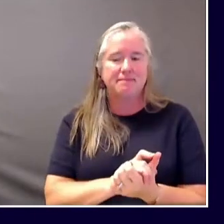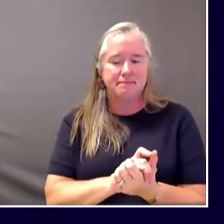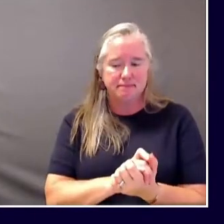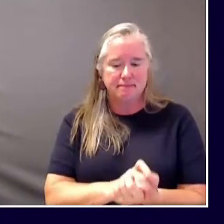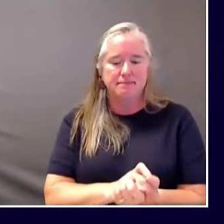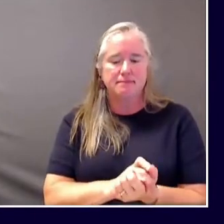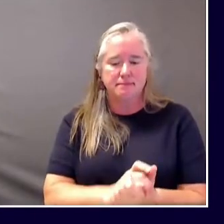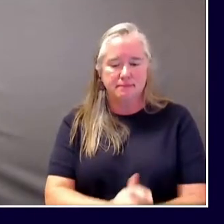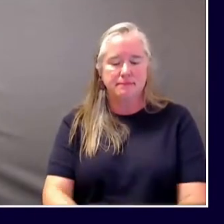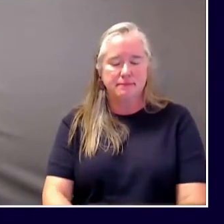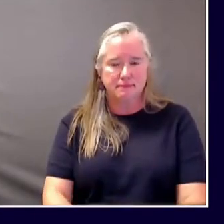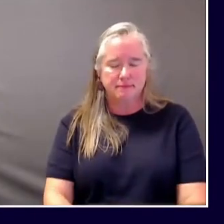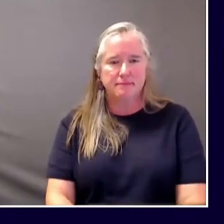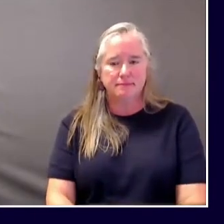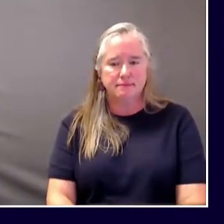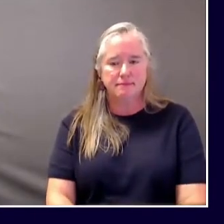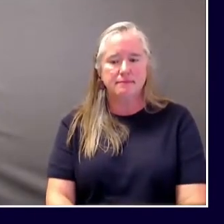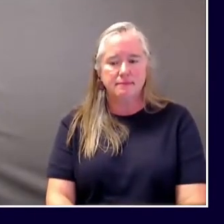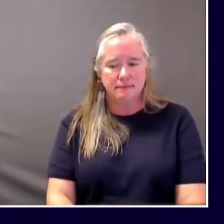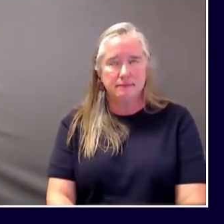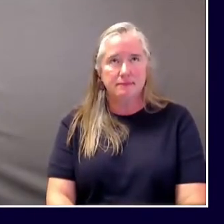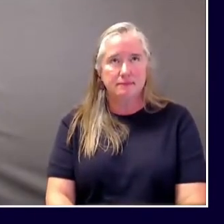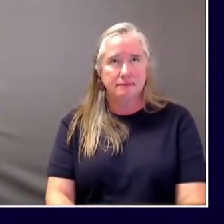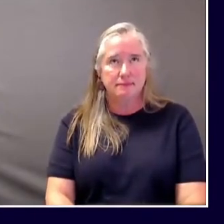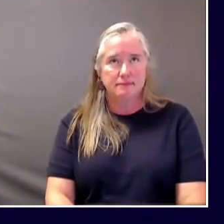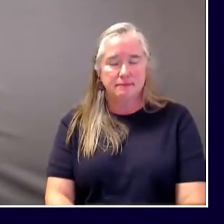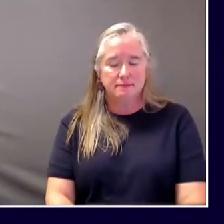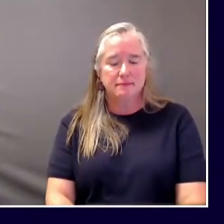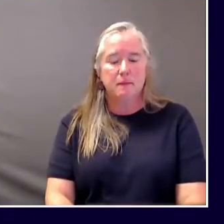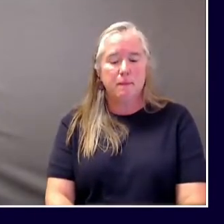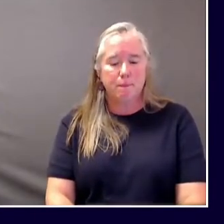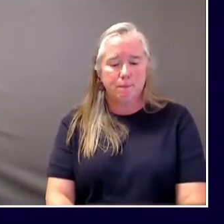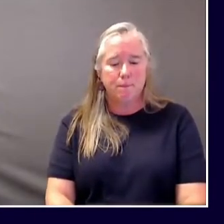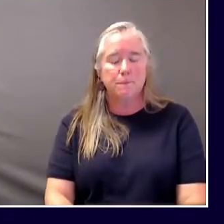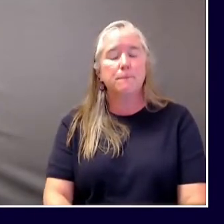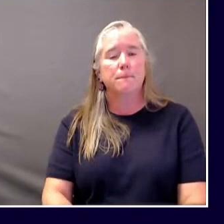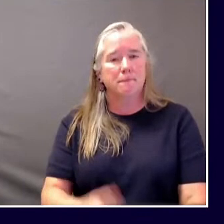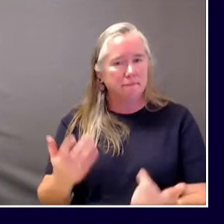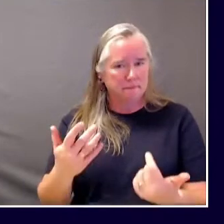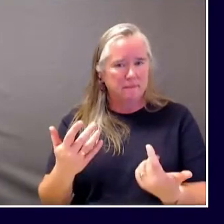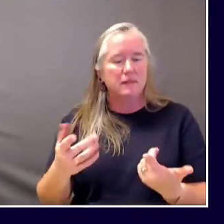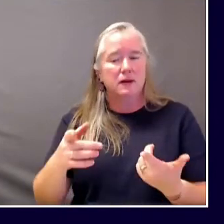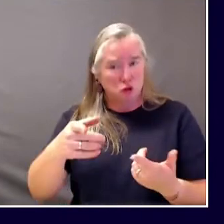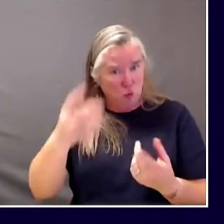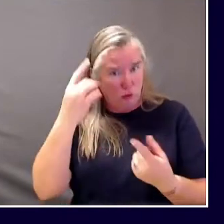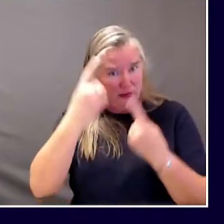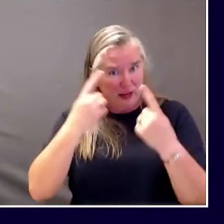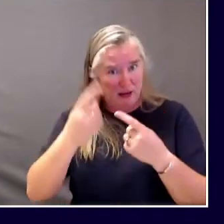in sort of revisiting some of